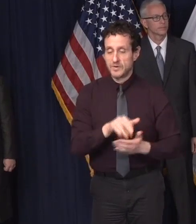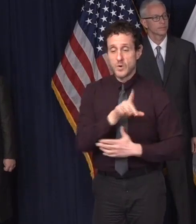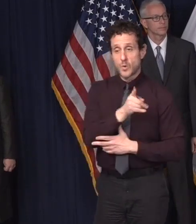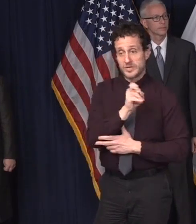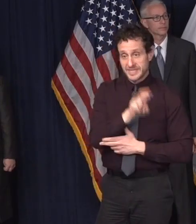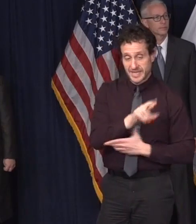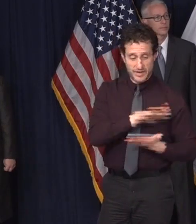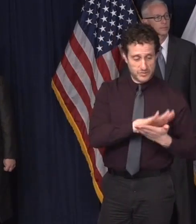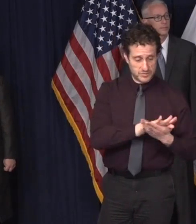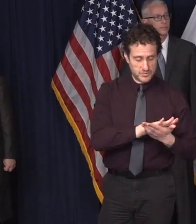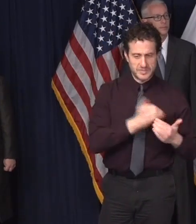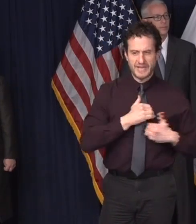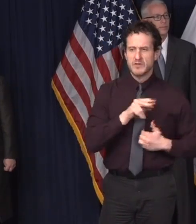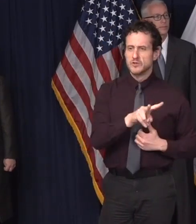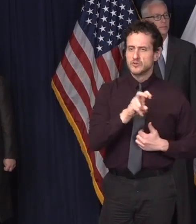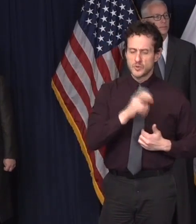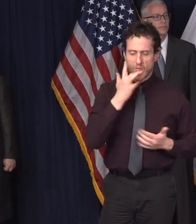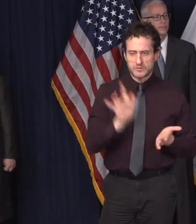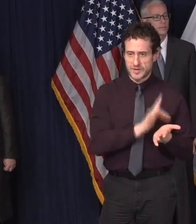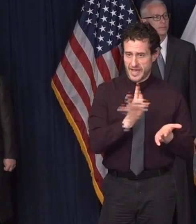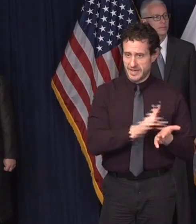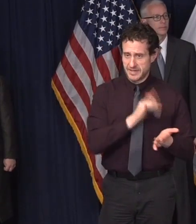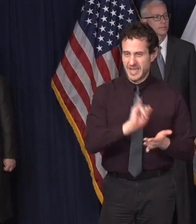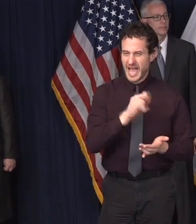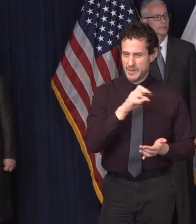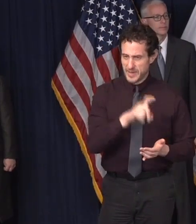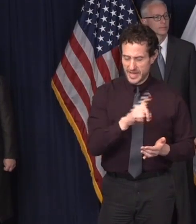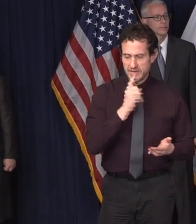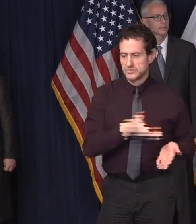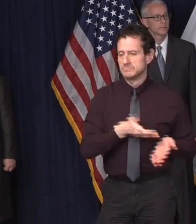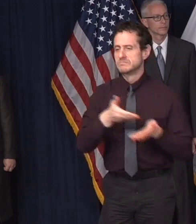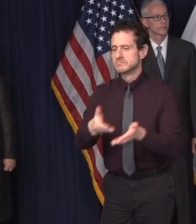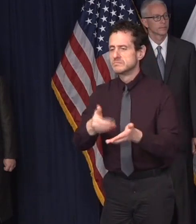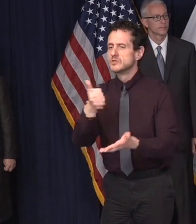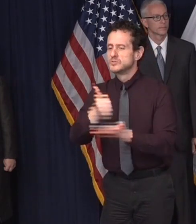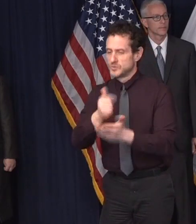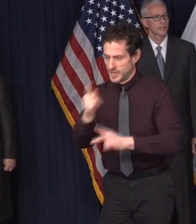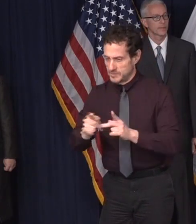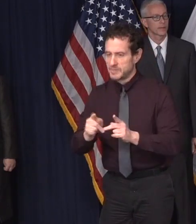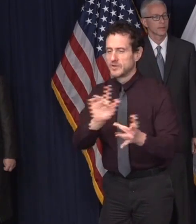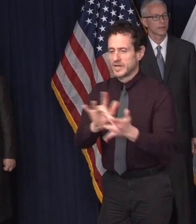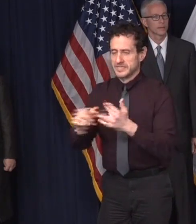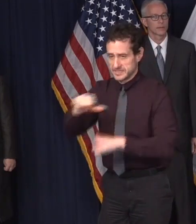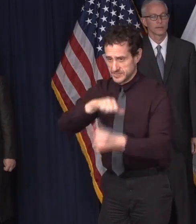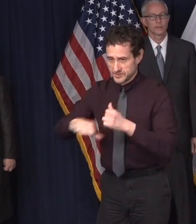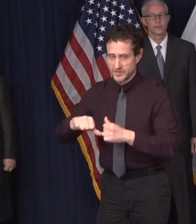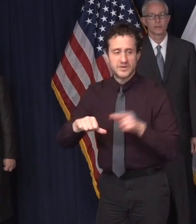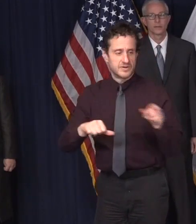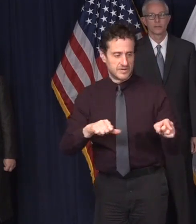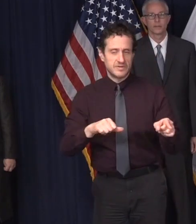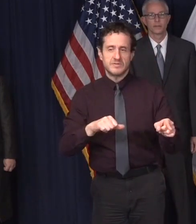LIKE TINNILY PARK HIGH SCHOOL'S SCIENCE DEPARTMENT TO DELIVER GOGGLES TO ADVOCATE HEALTH.